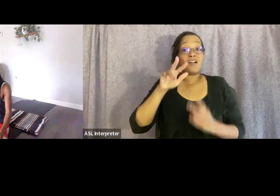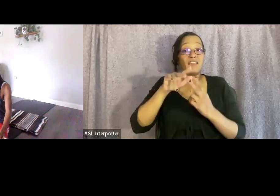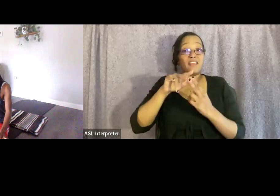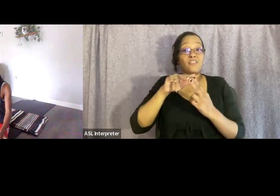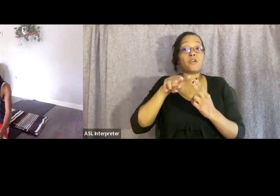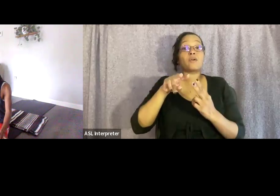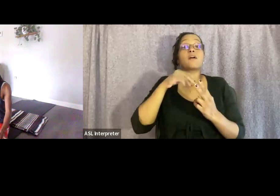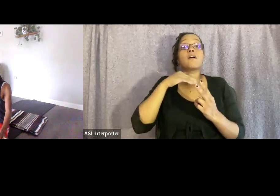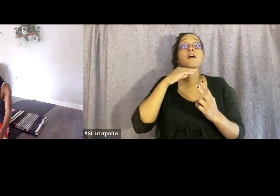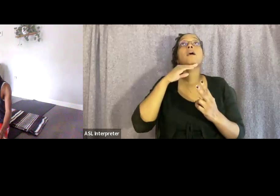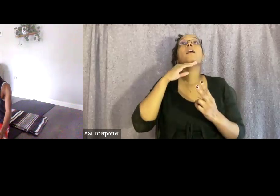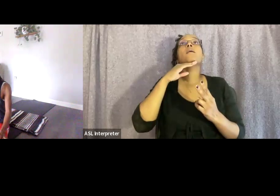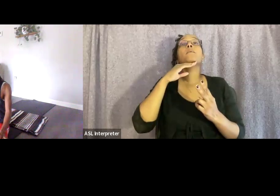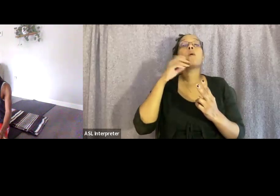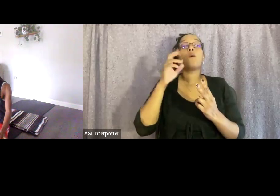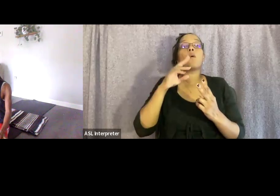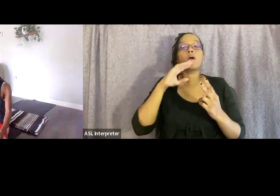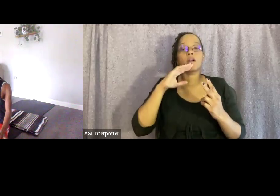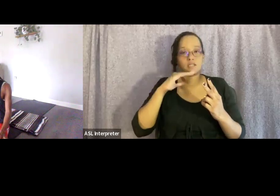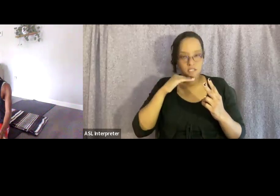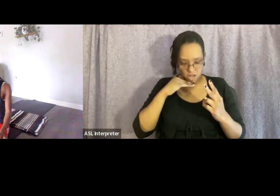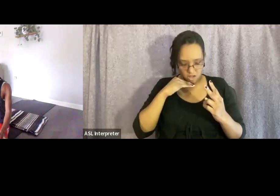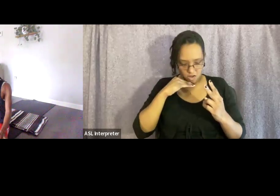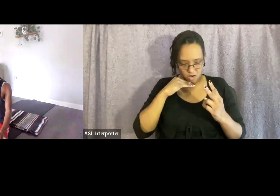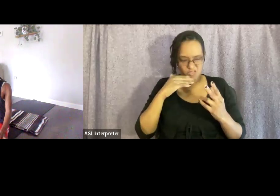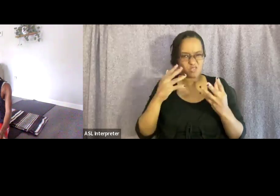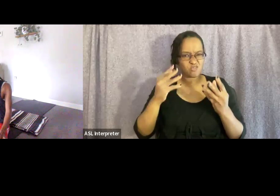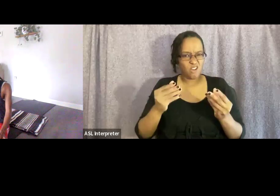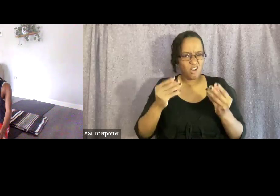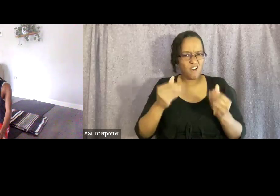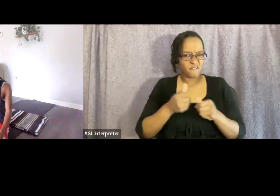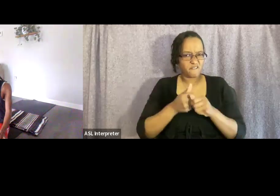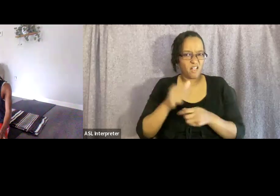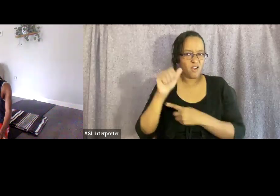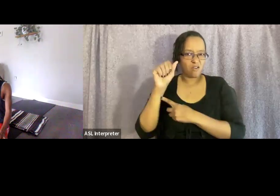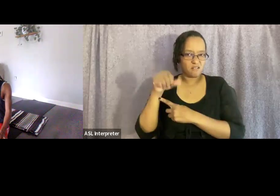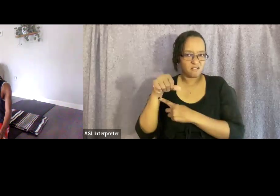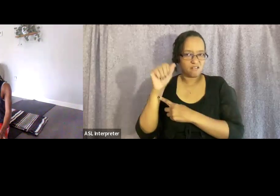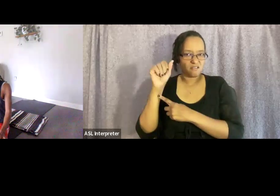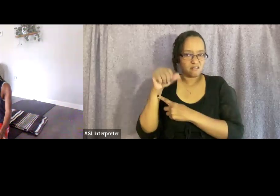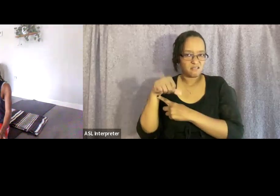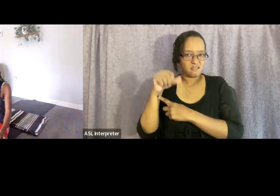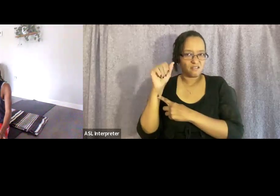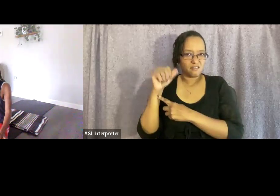So nice and gently here, just moving the neck, the eyes can be open or closed.